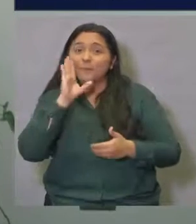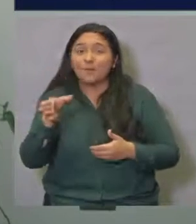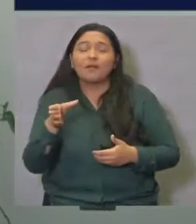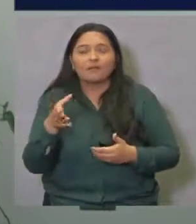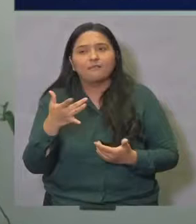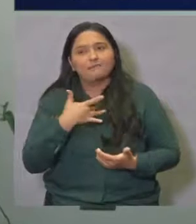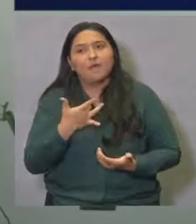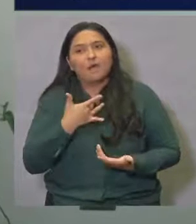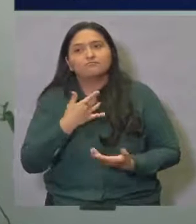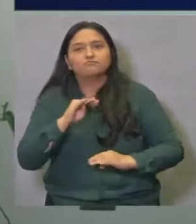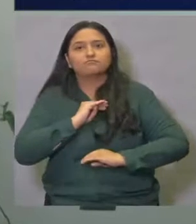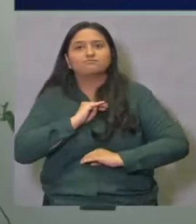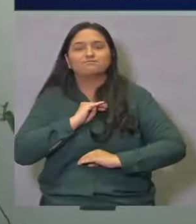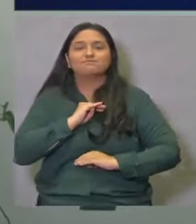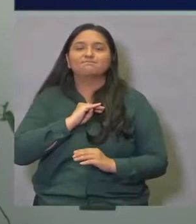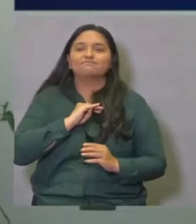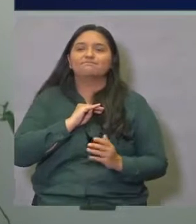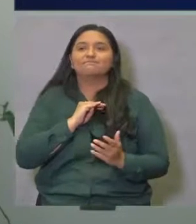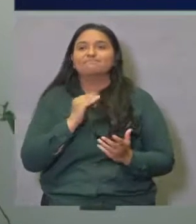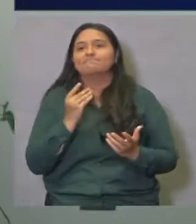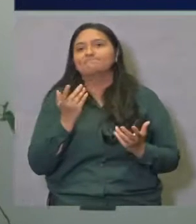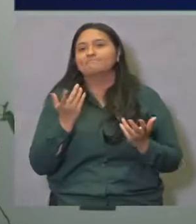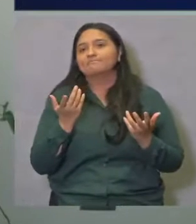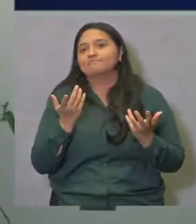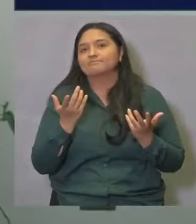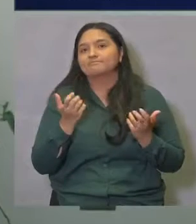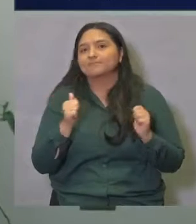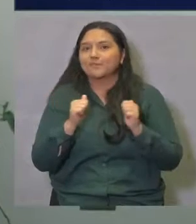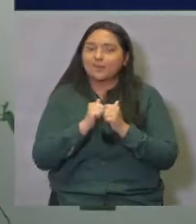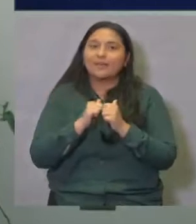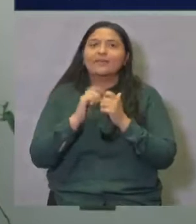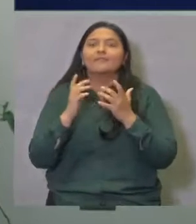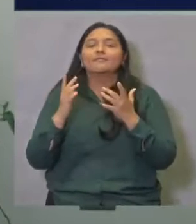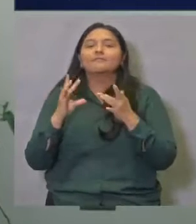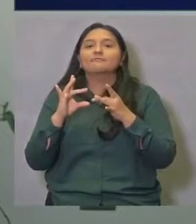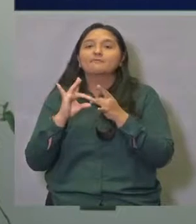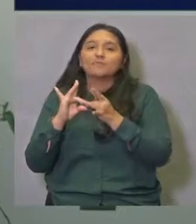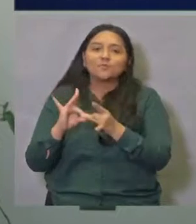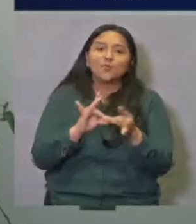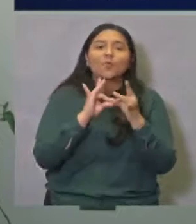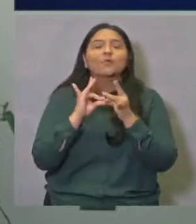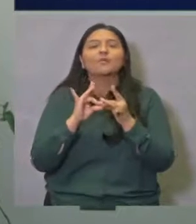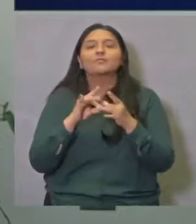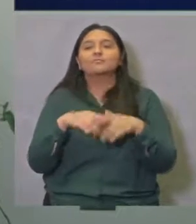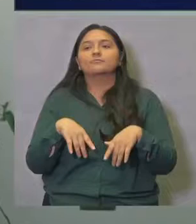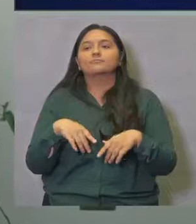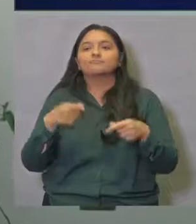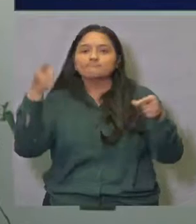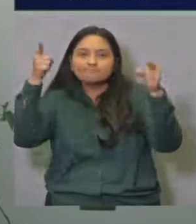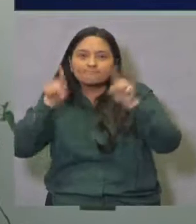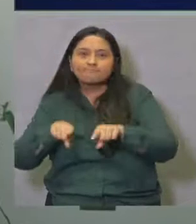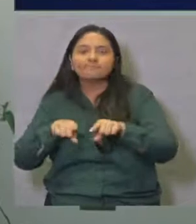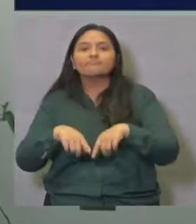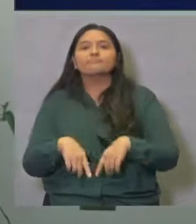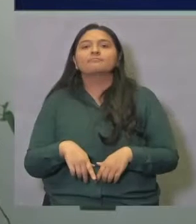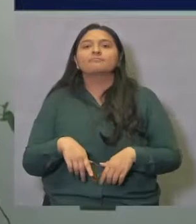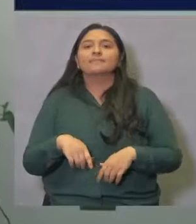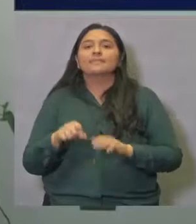TERMS OF A PARTNERSHIP. IT'S GOING TO BE A WONDERFUL PARTNERSHIP. I FEEL VERY PLEASED WITH THE